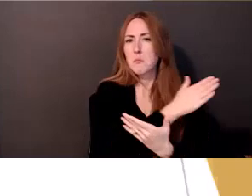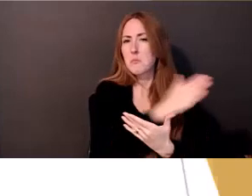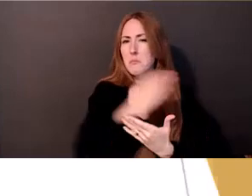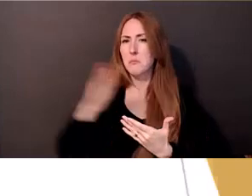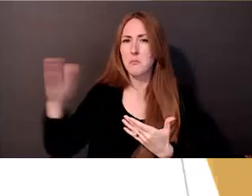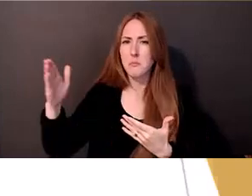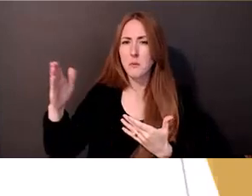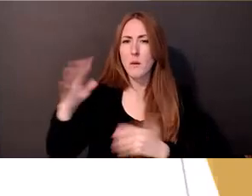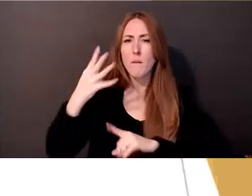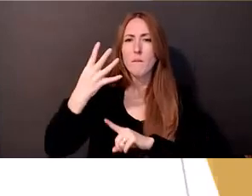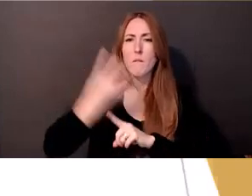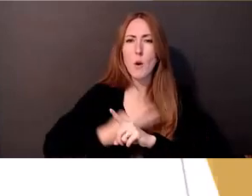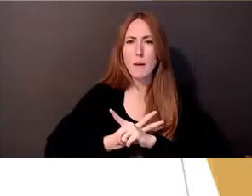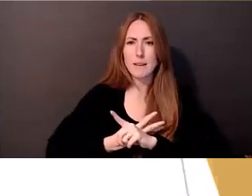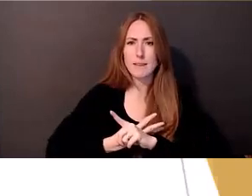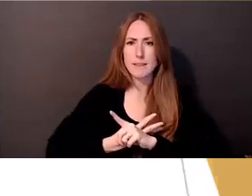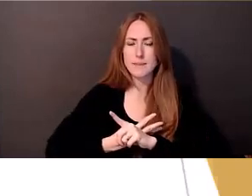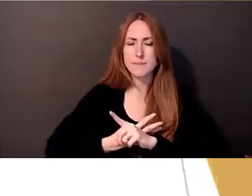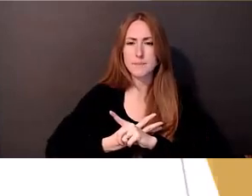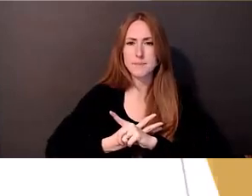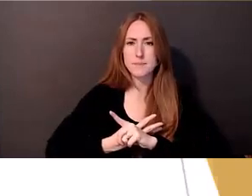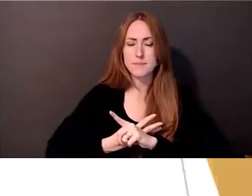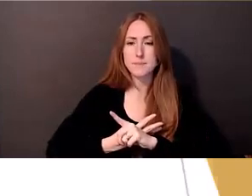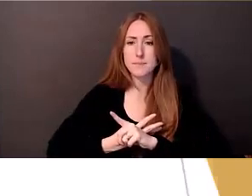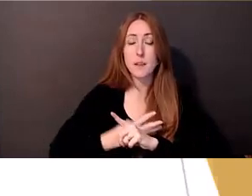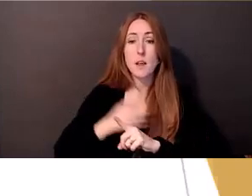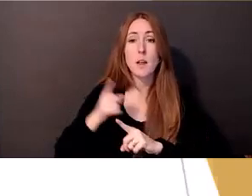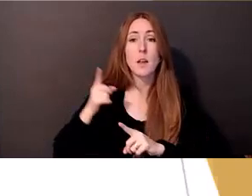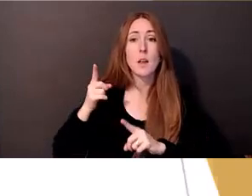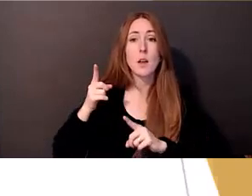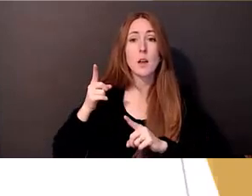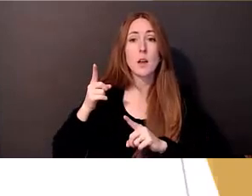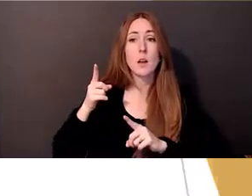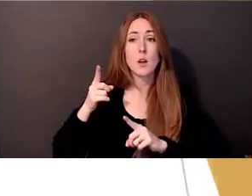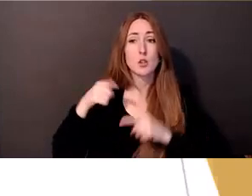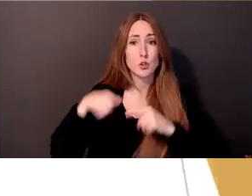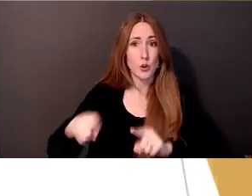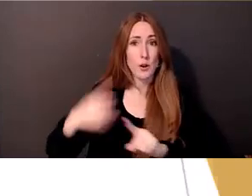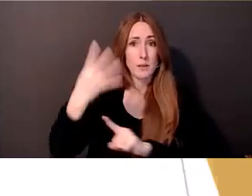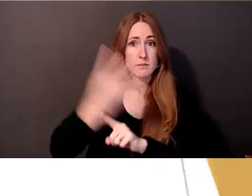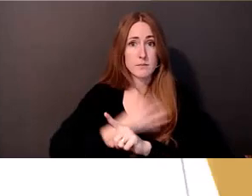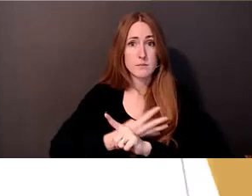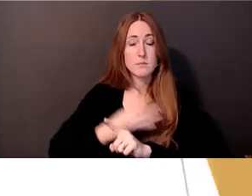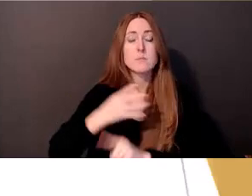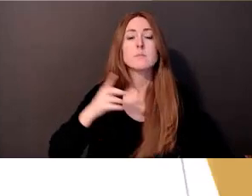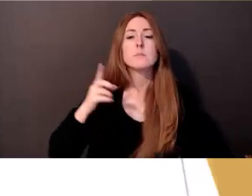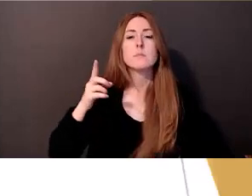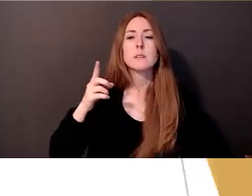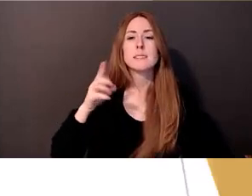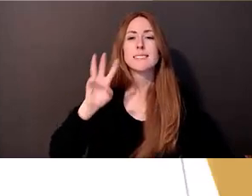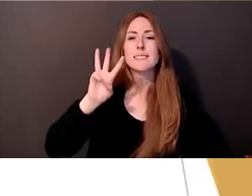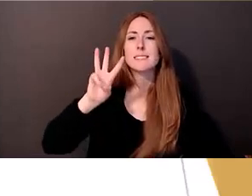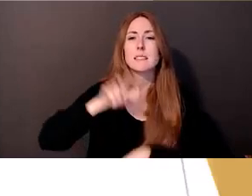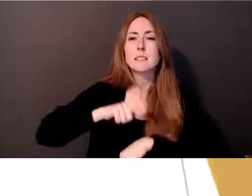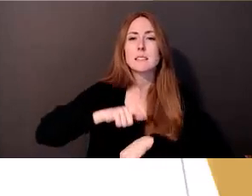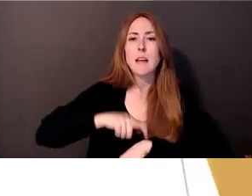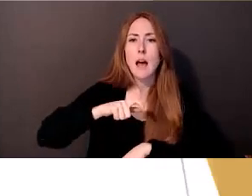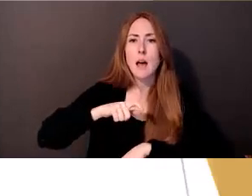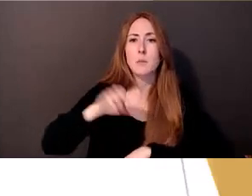And during this time, the older adult receives up to six visits with an occupational therapist, up